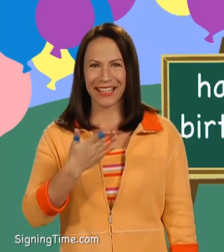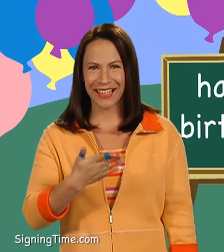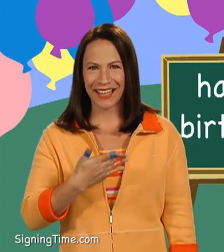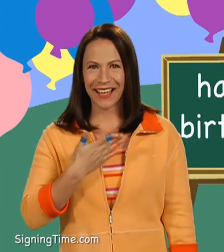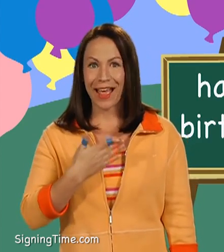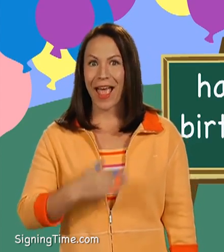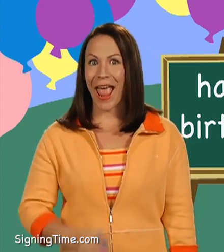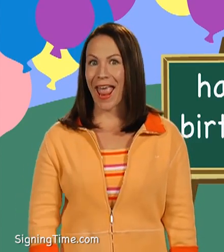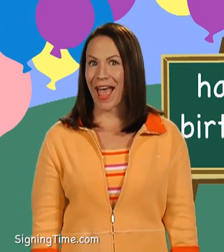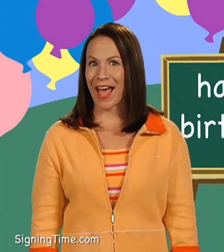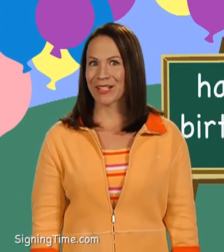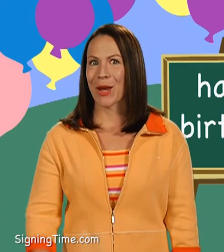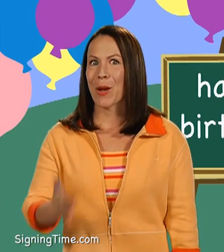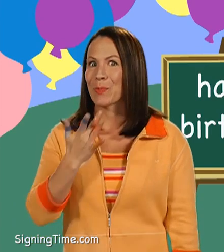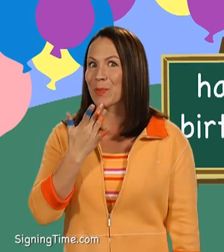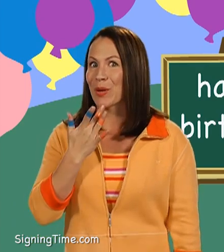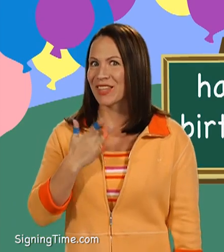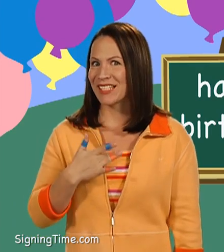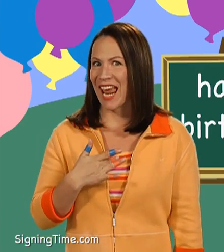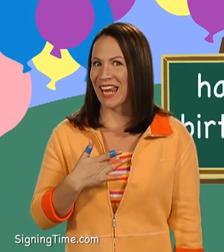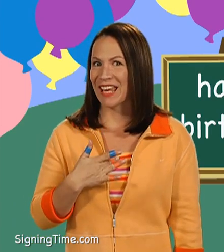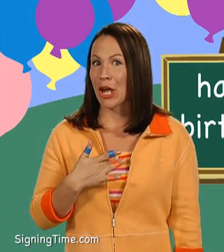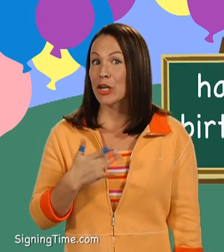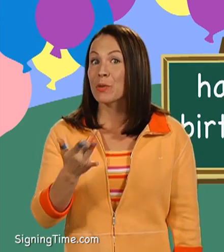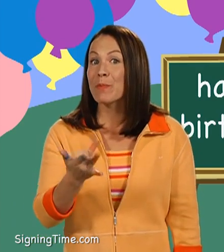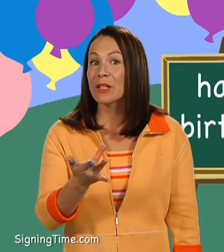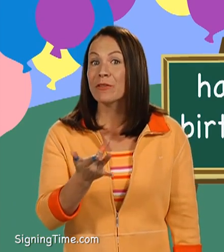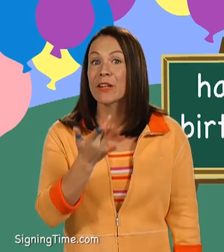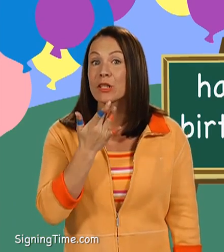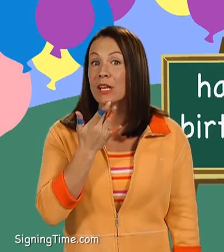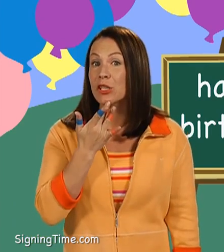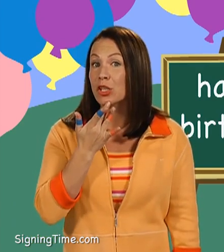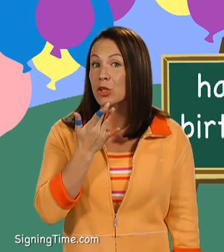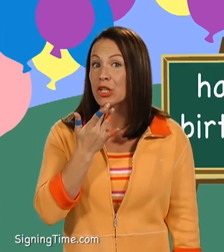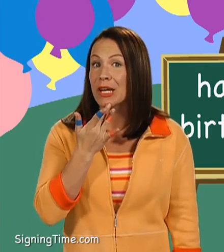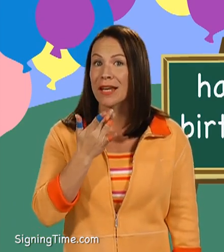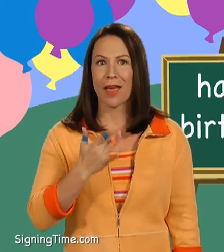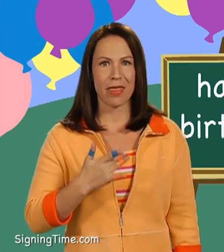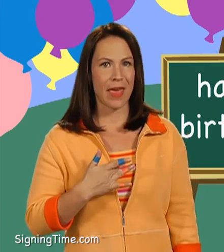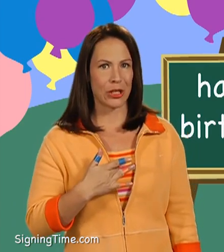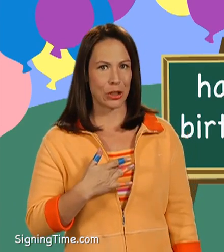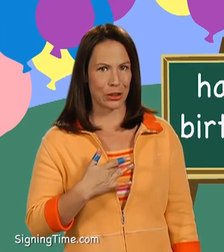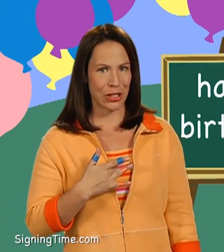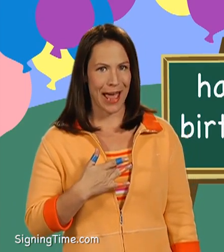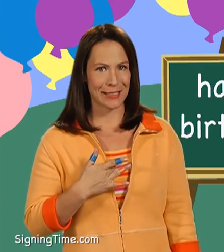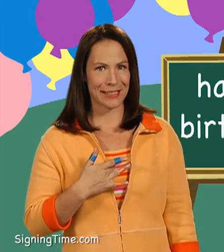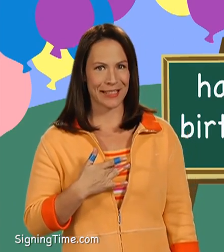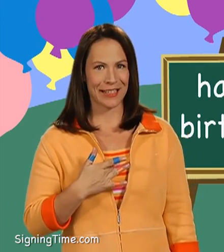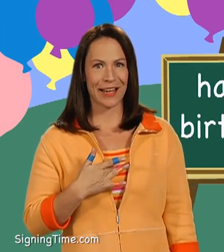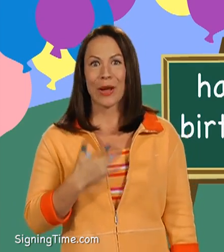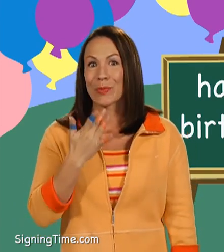Happy and birthday! Your middle finger touches your chin then your chest.